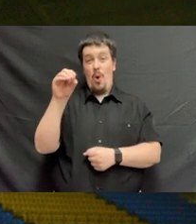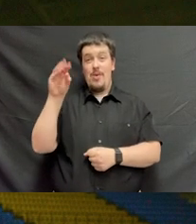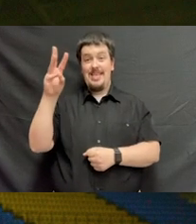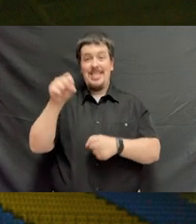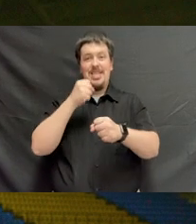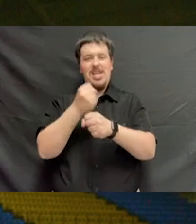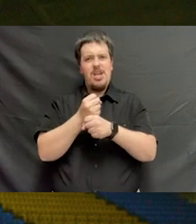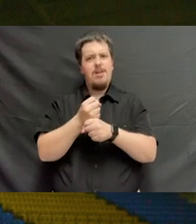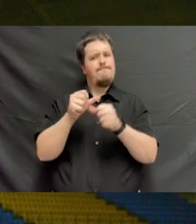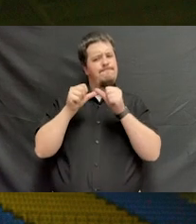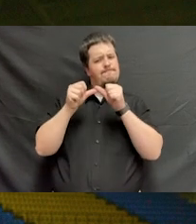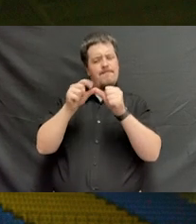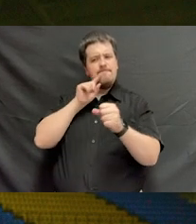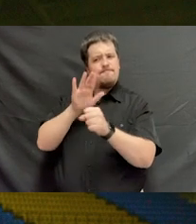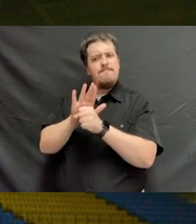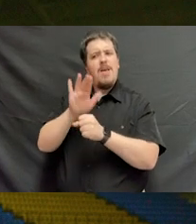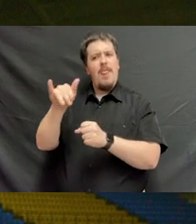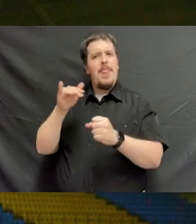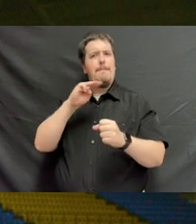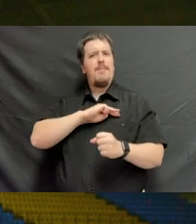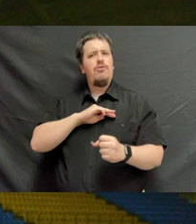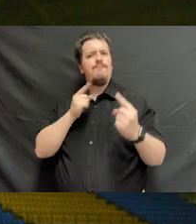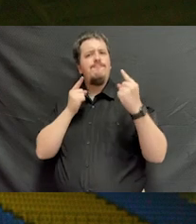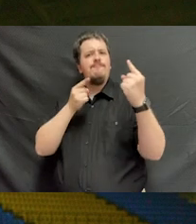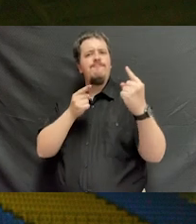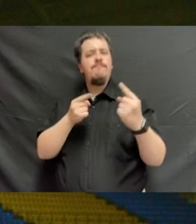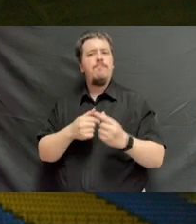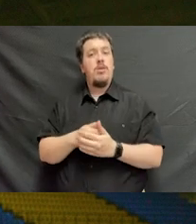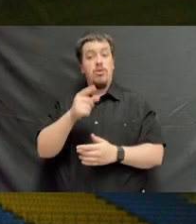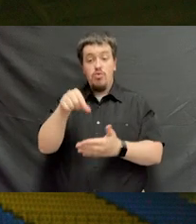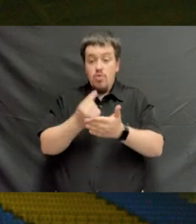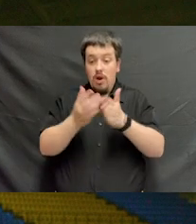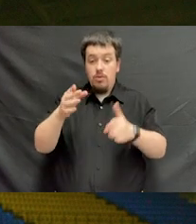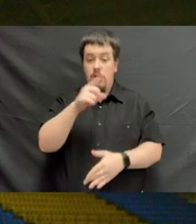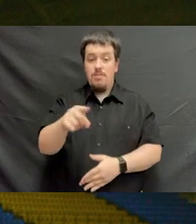we've remained committed to that mission. Graduates, you've spent the past four,